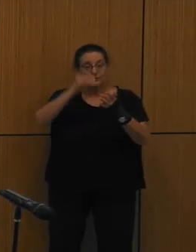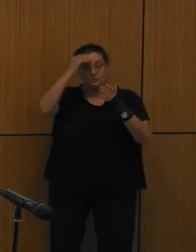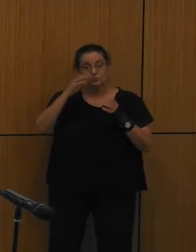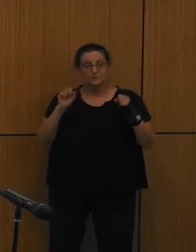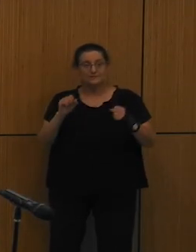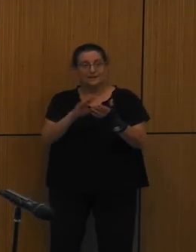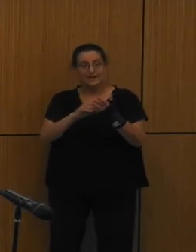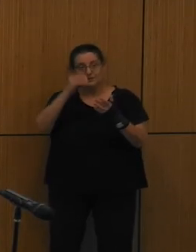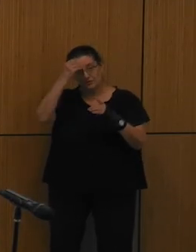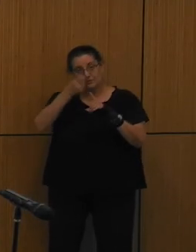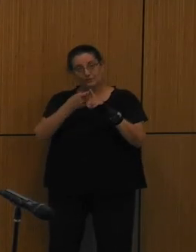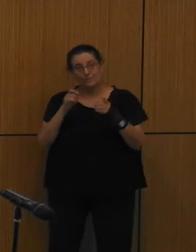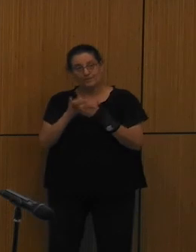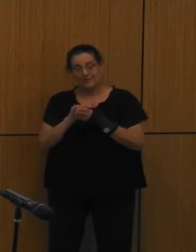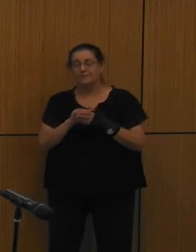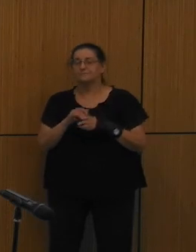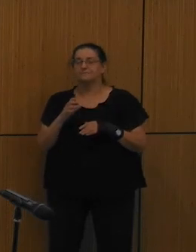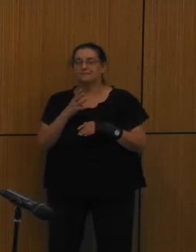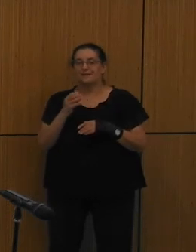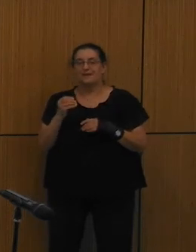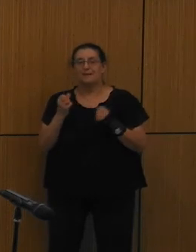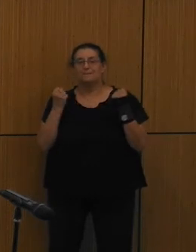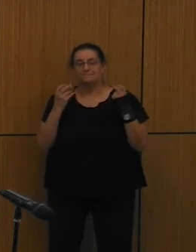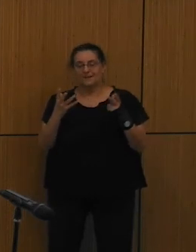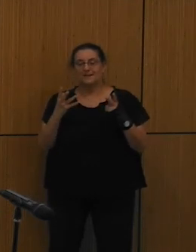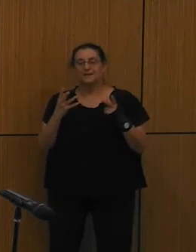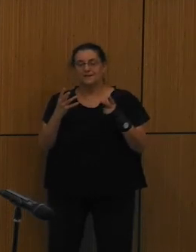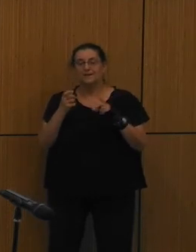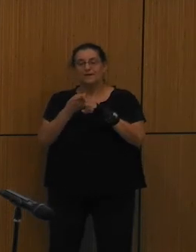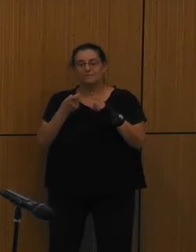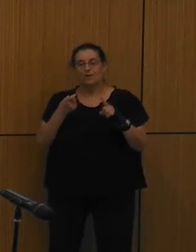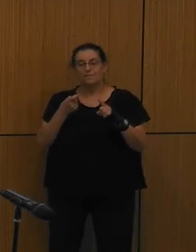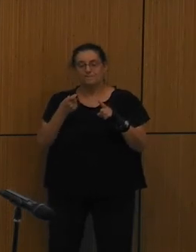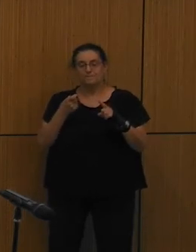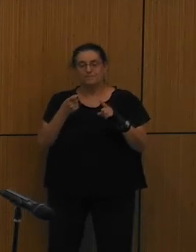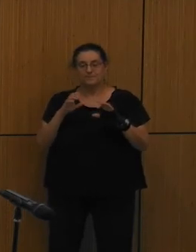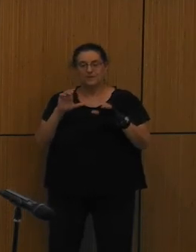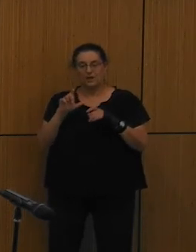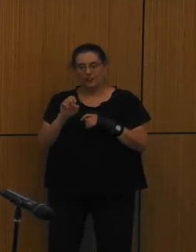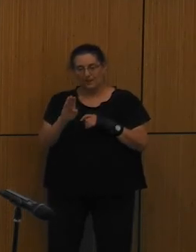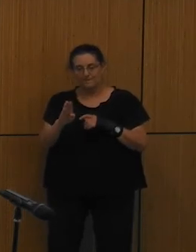And many of my students write that we bring the neuroscience club, we bring the intro, neuro